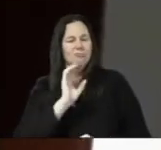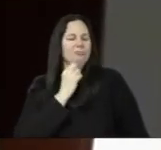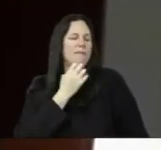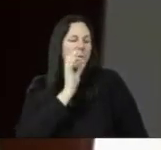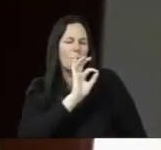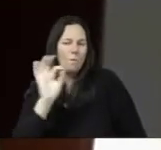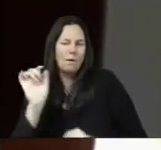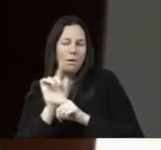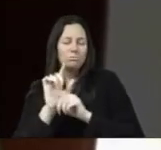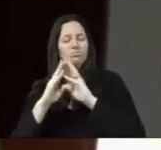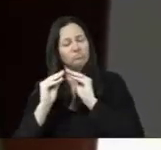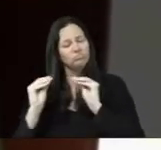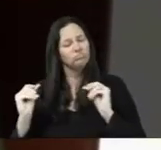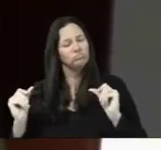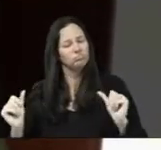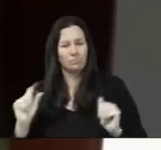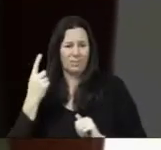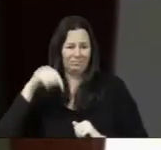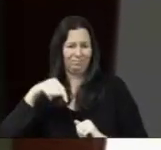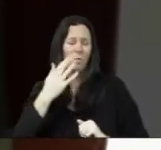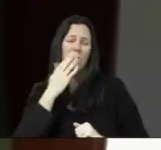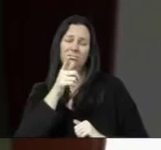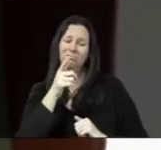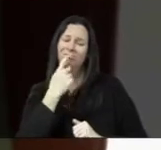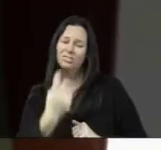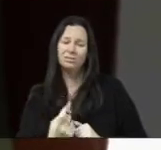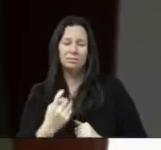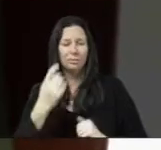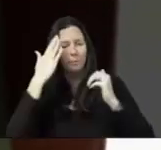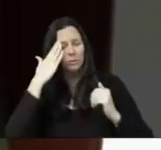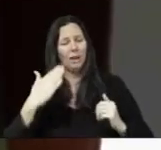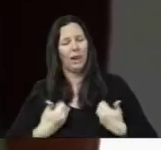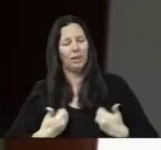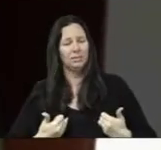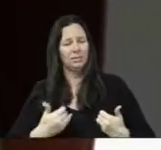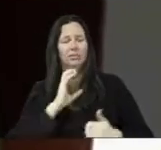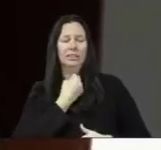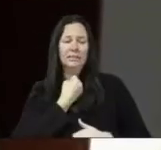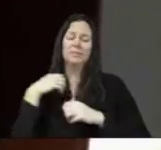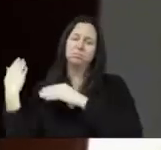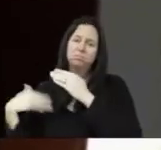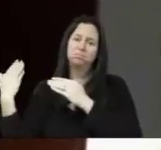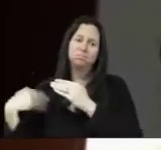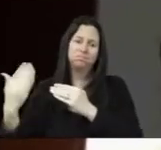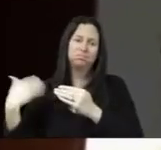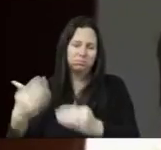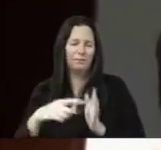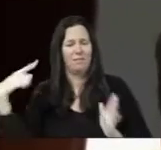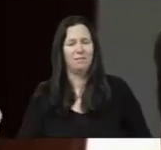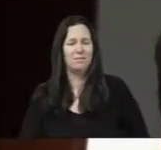But when they've got a serious mental illness, the grief lasts on and on. Forever.